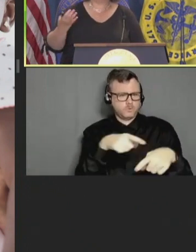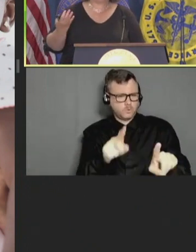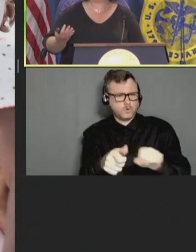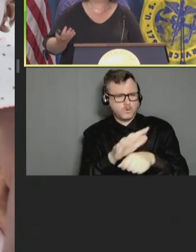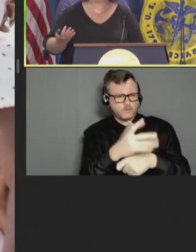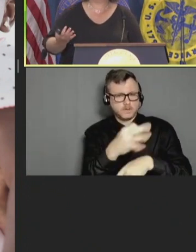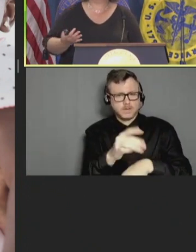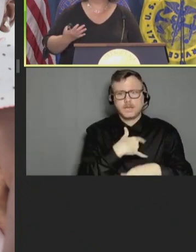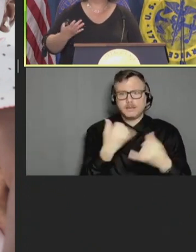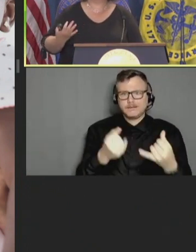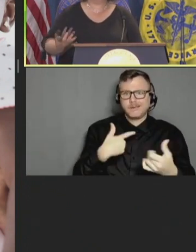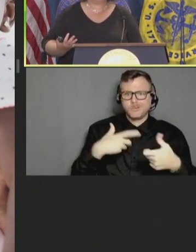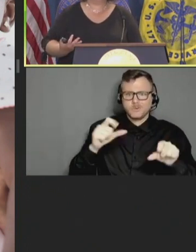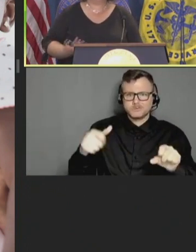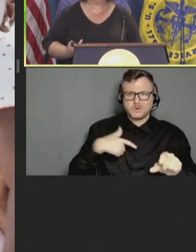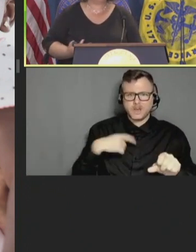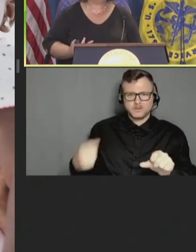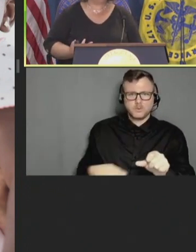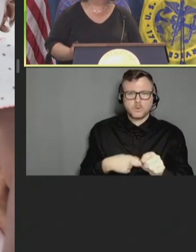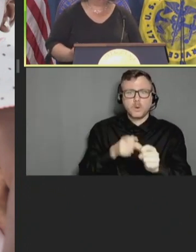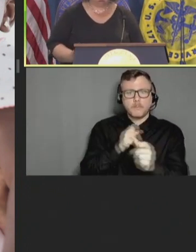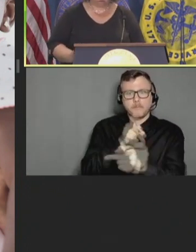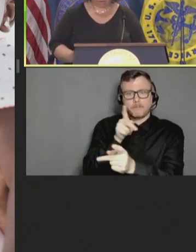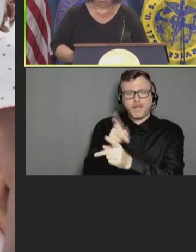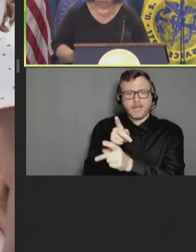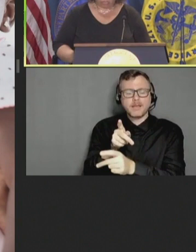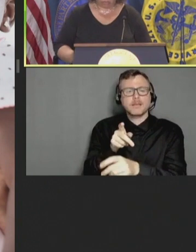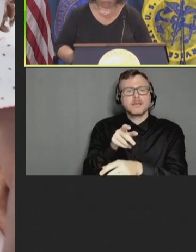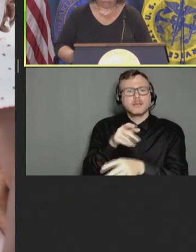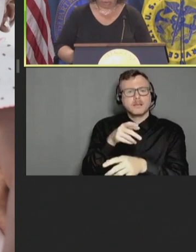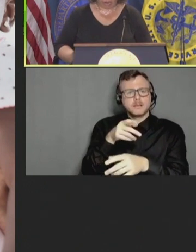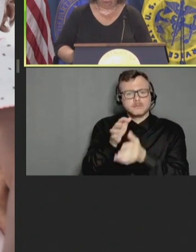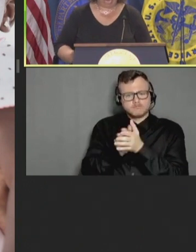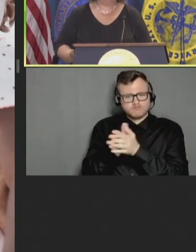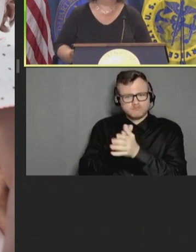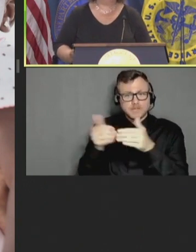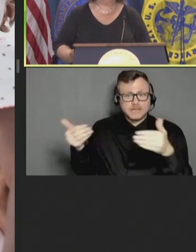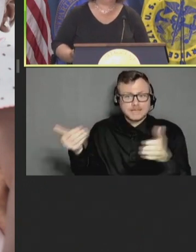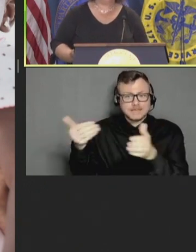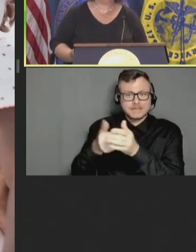back to some routine operations post-COVID, to really figure out how to prioritize and